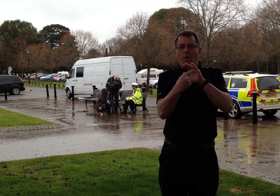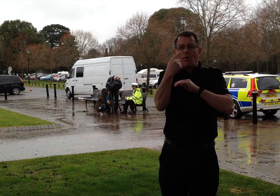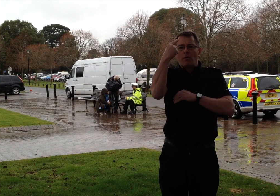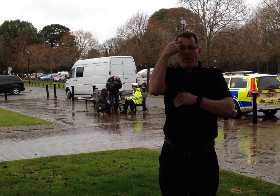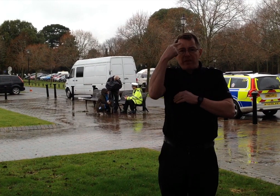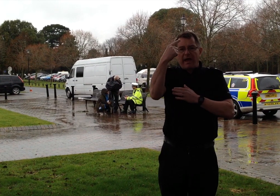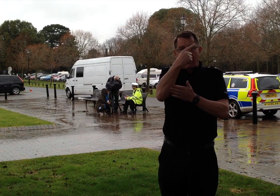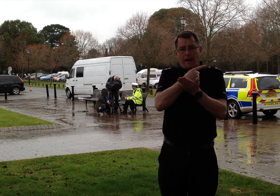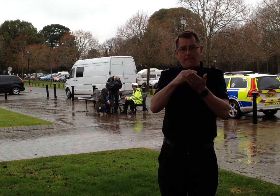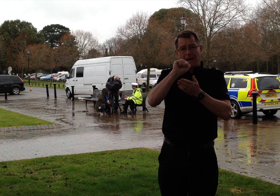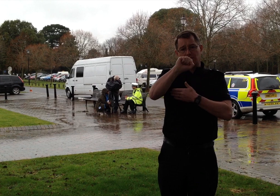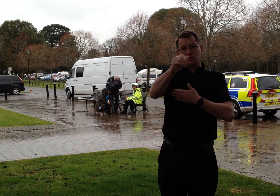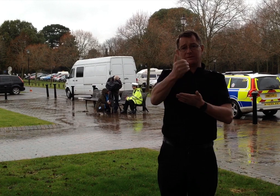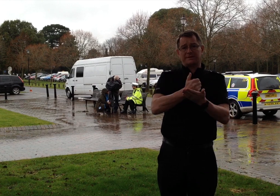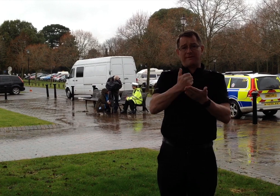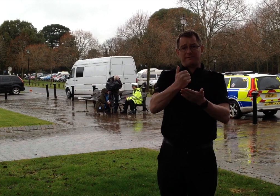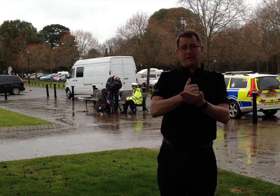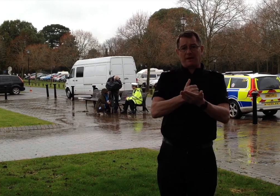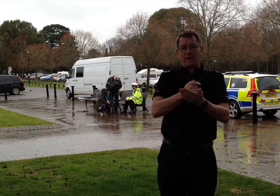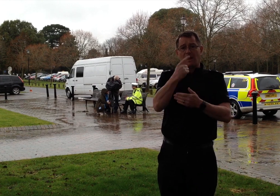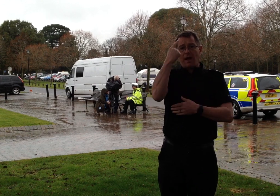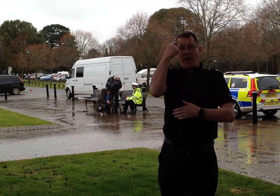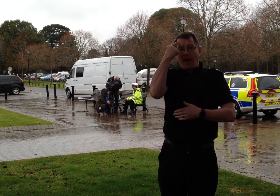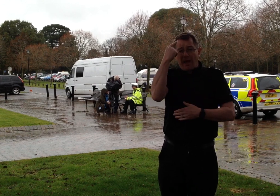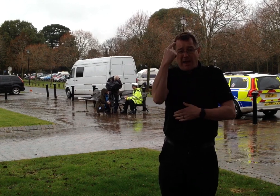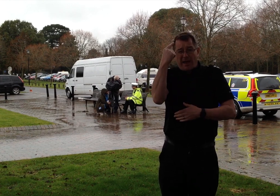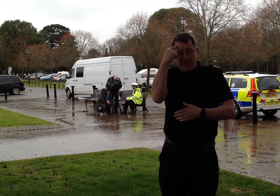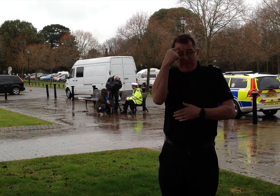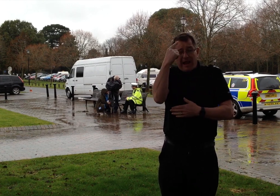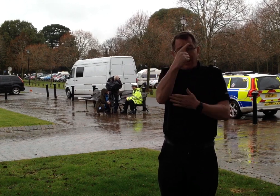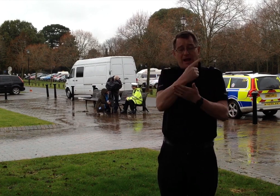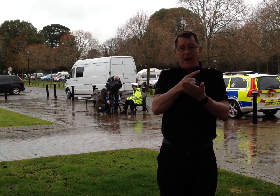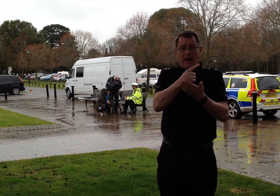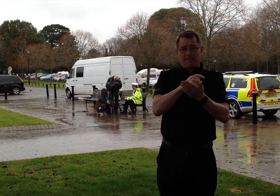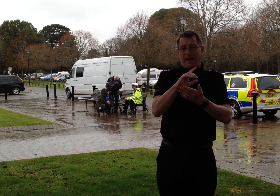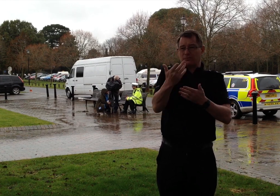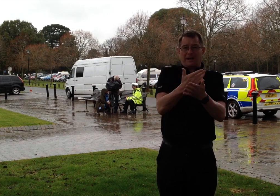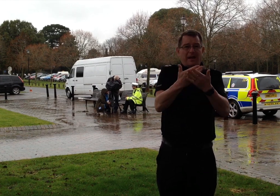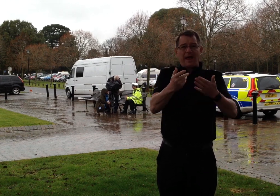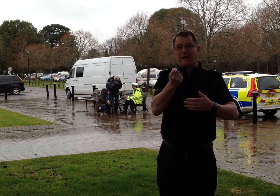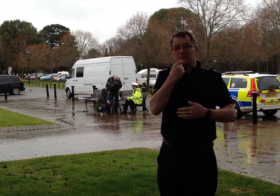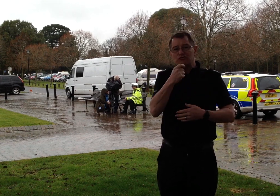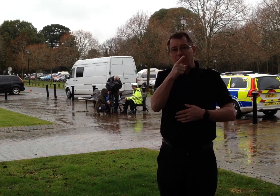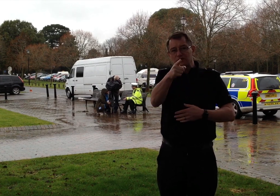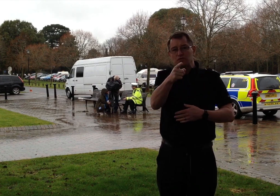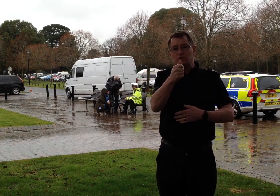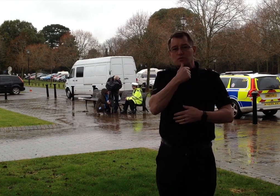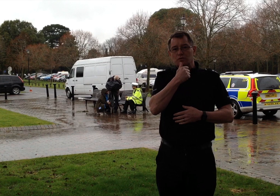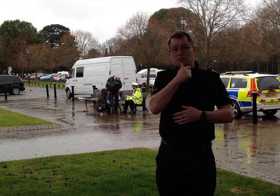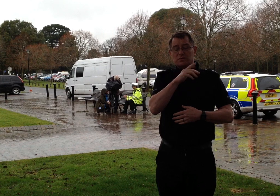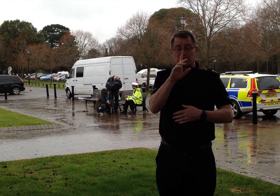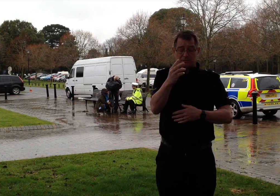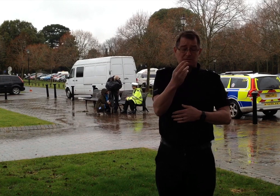It's important to think about your safety Think about any drugs you use.